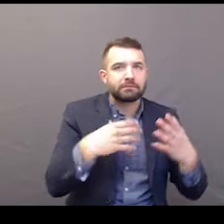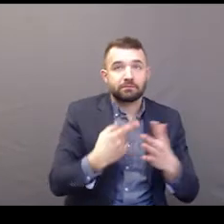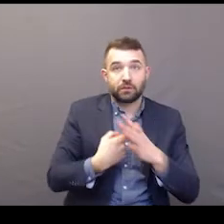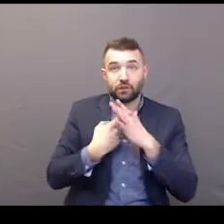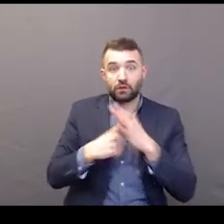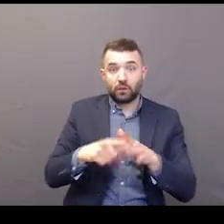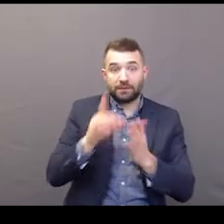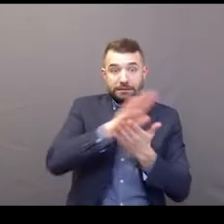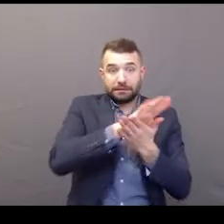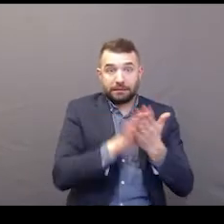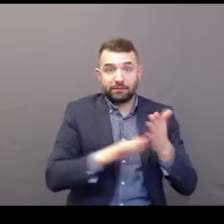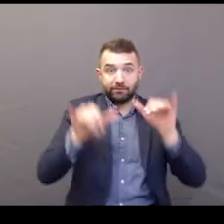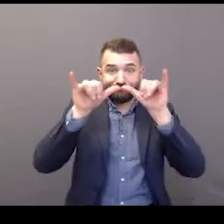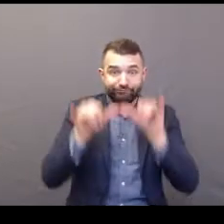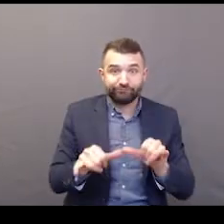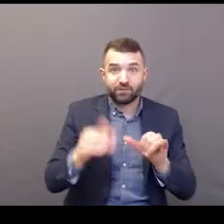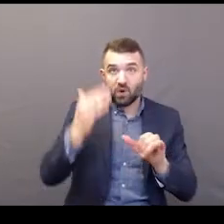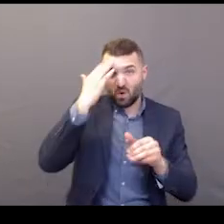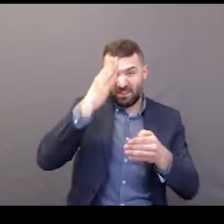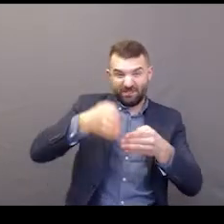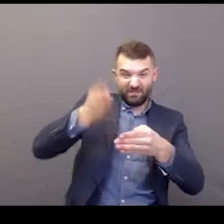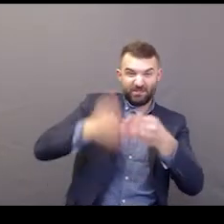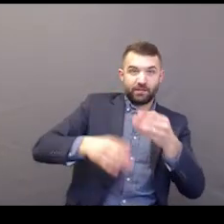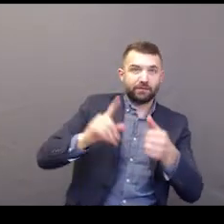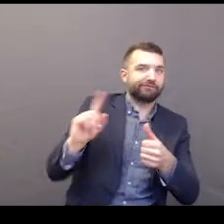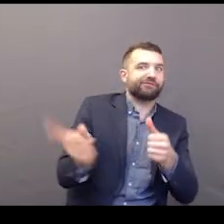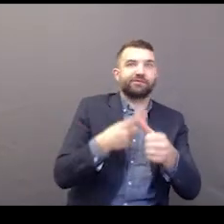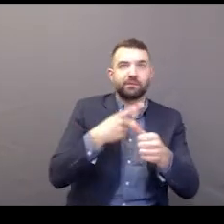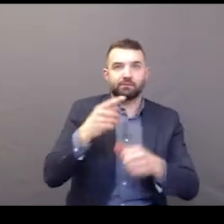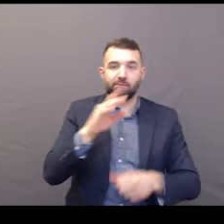but is not final until the Board identifies the project to be built later this spring.